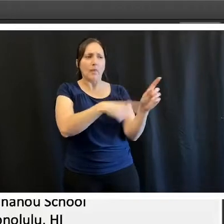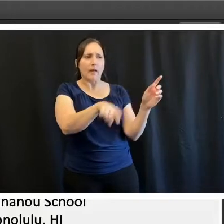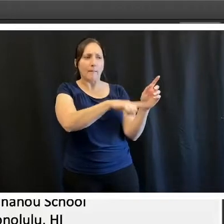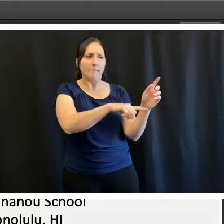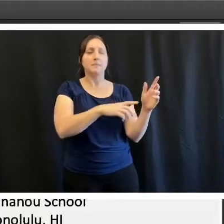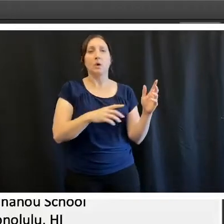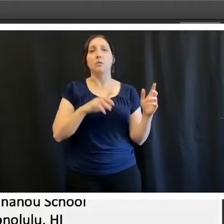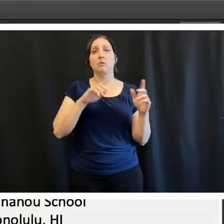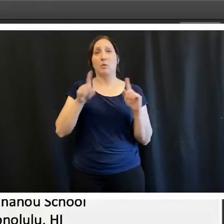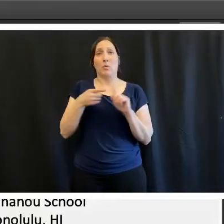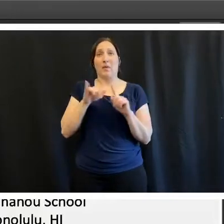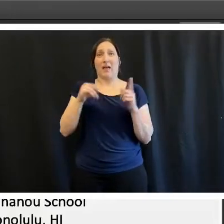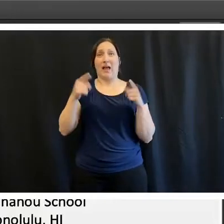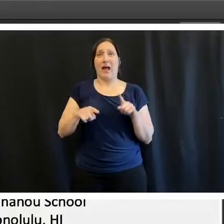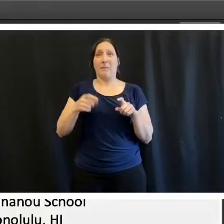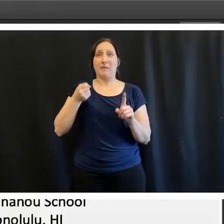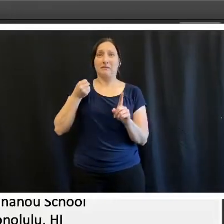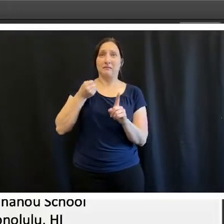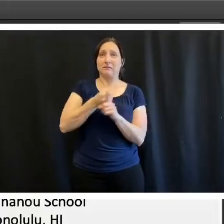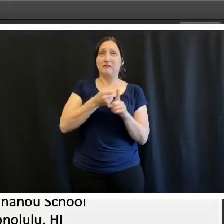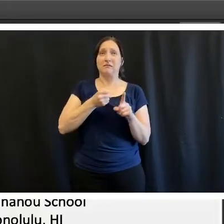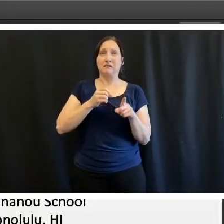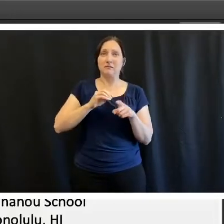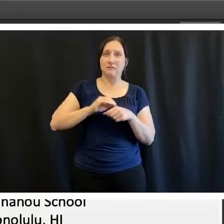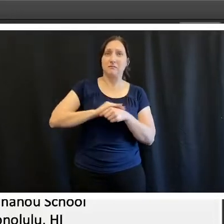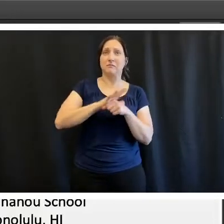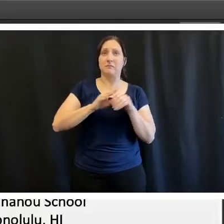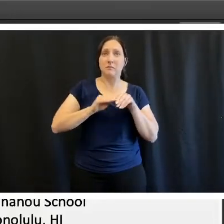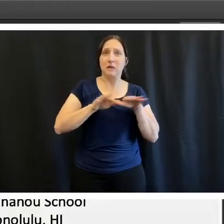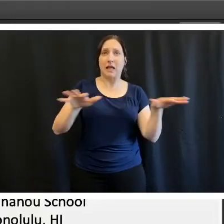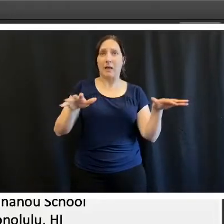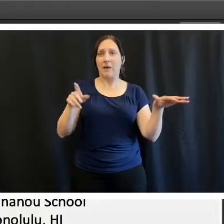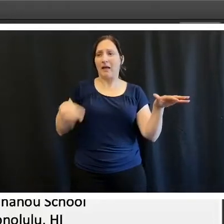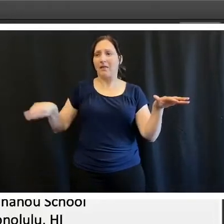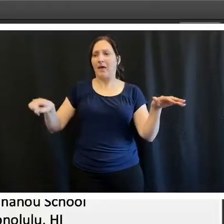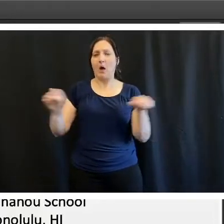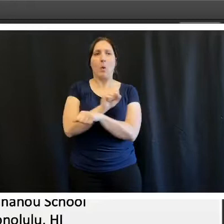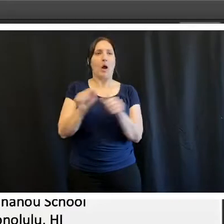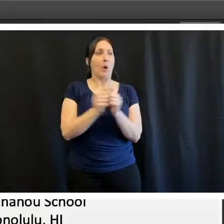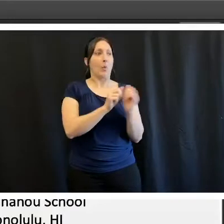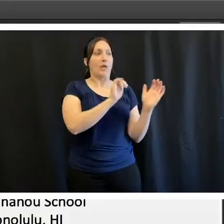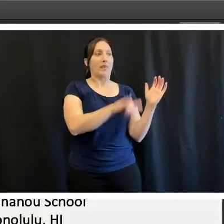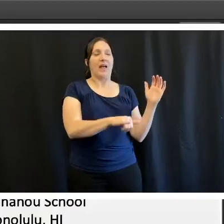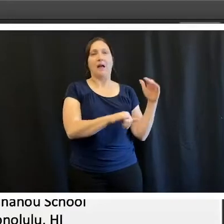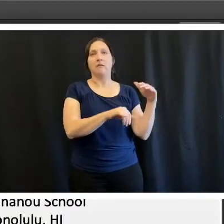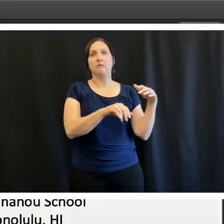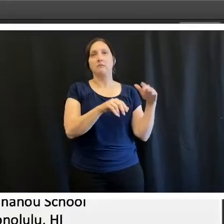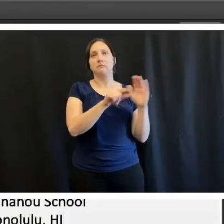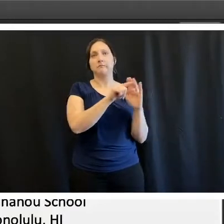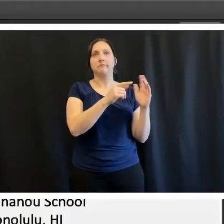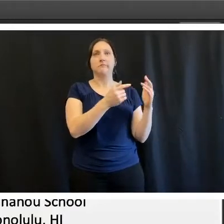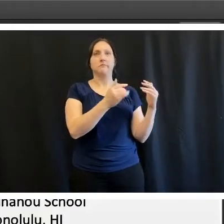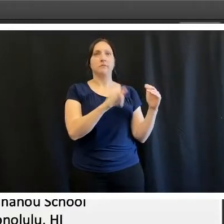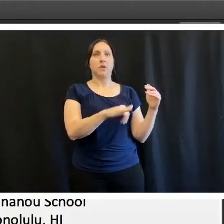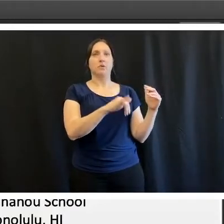Dr. Thibodeaux and that team began working with those grade level cohorts to adapt all the online,